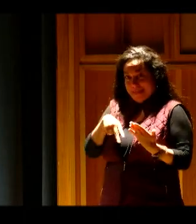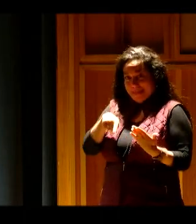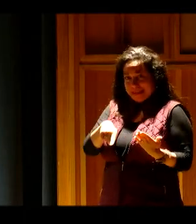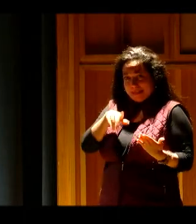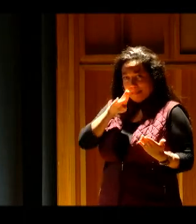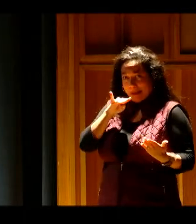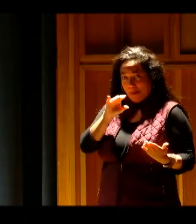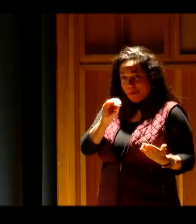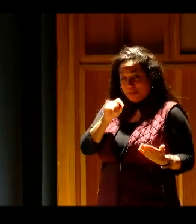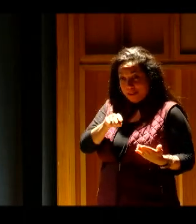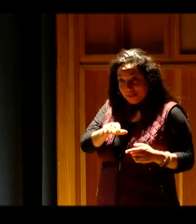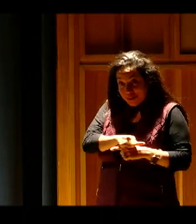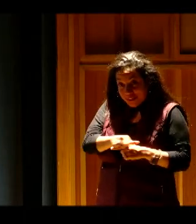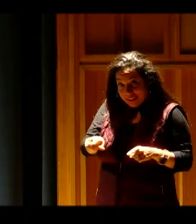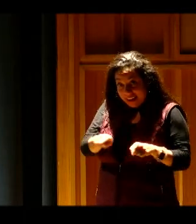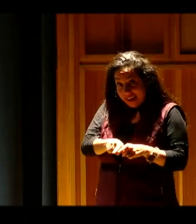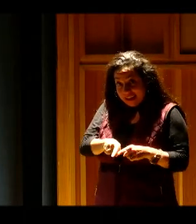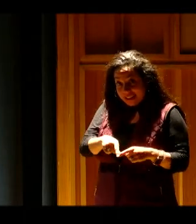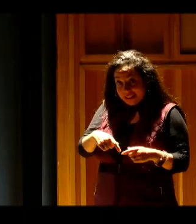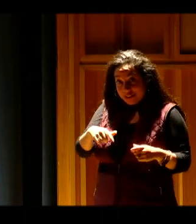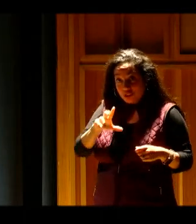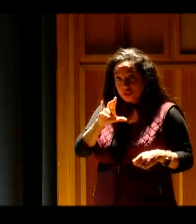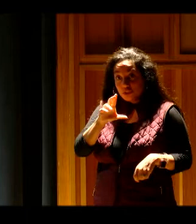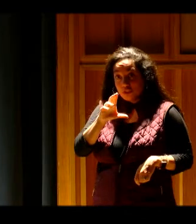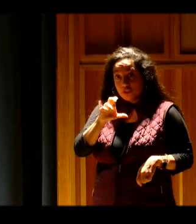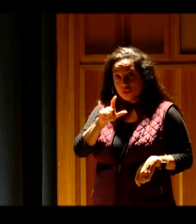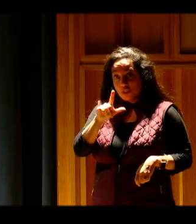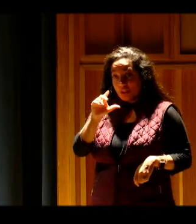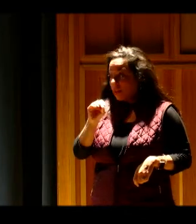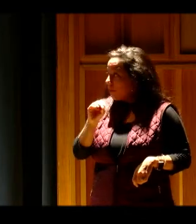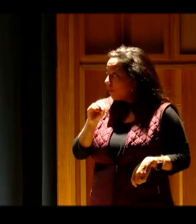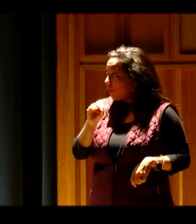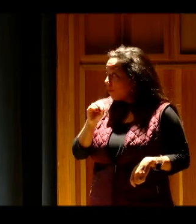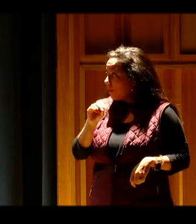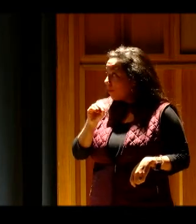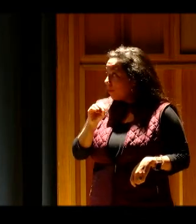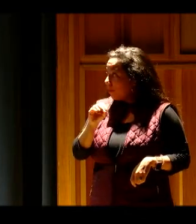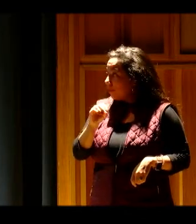Alison, that you're trained as a cellist and a music ringer, so that explains some things.